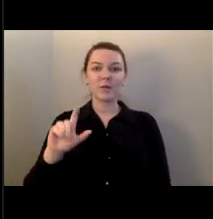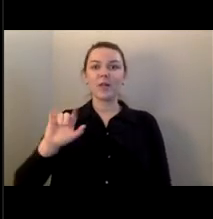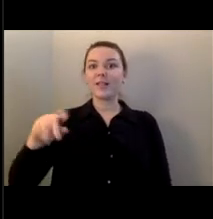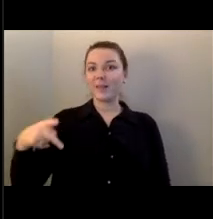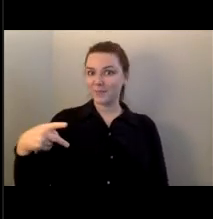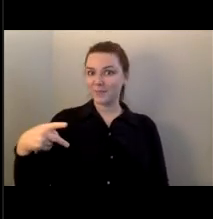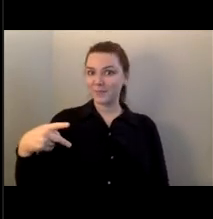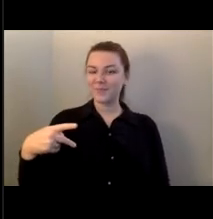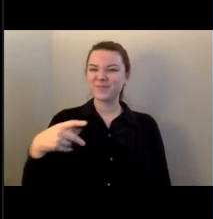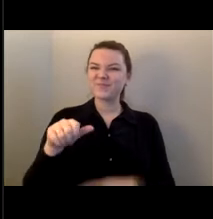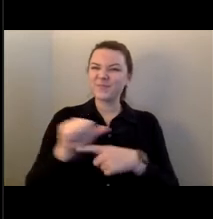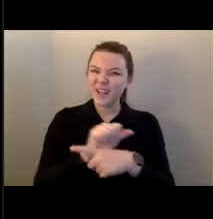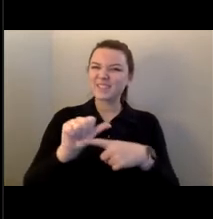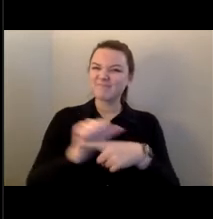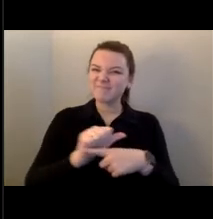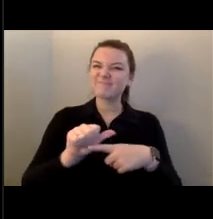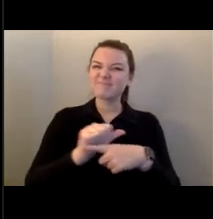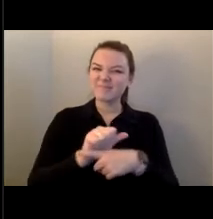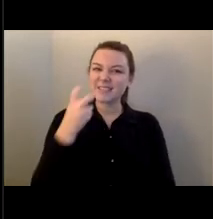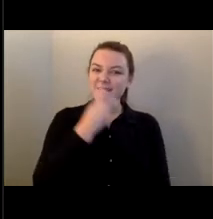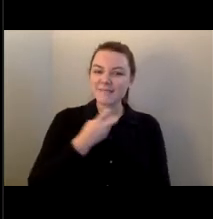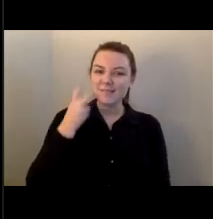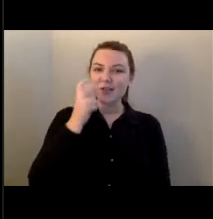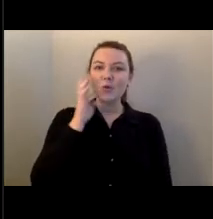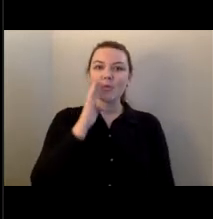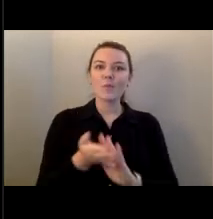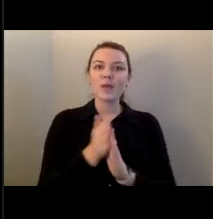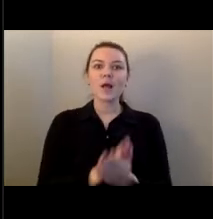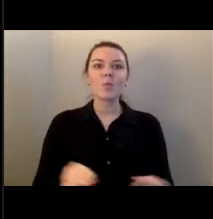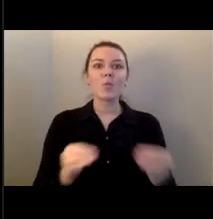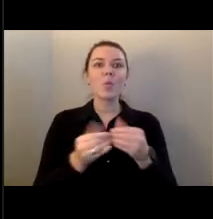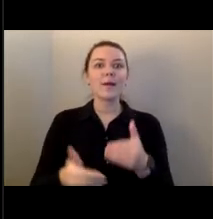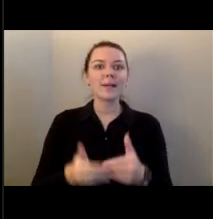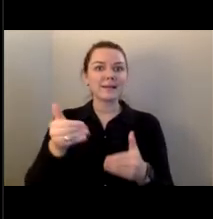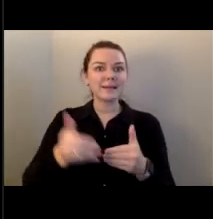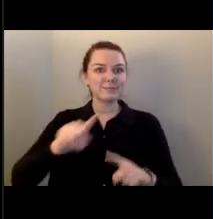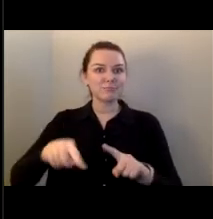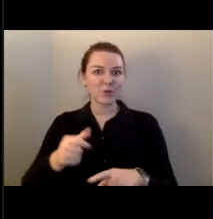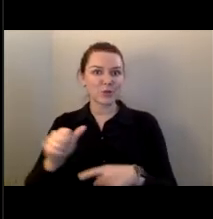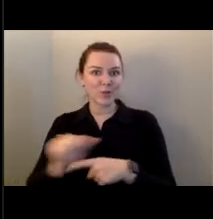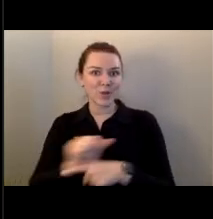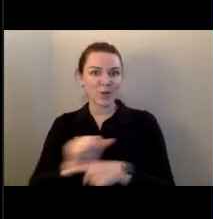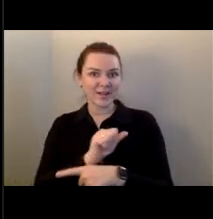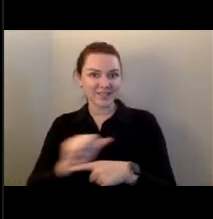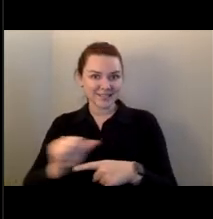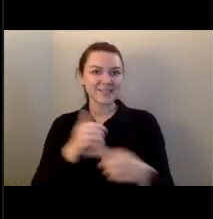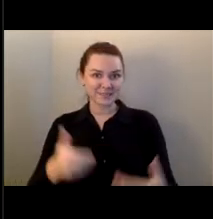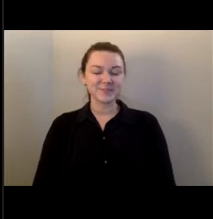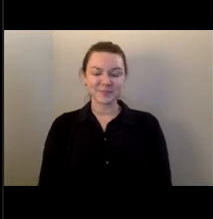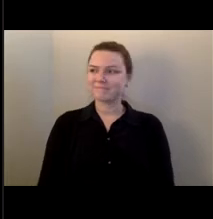It'll come easier the more that you practice. [Kathy] Yes, absolutely.